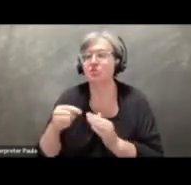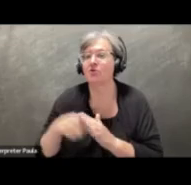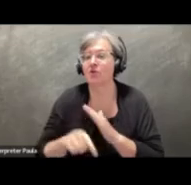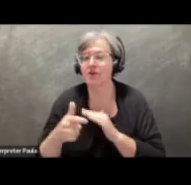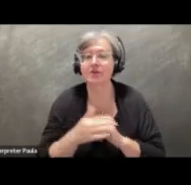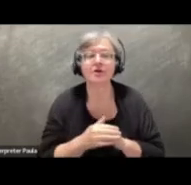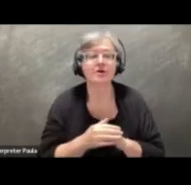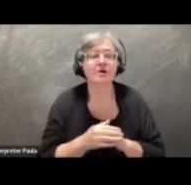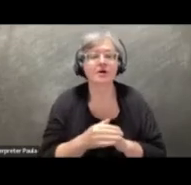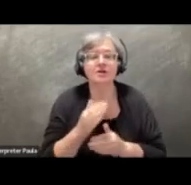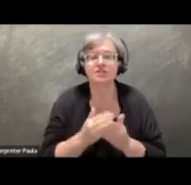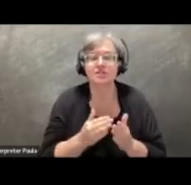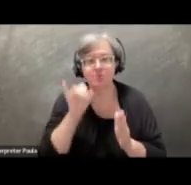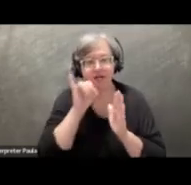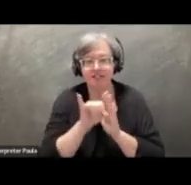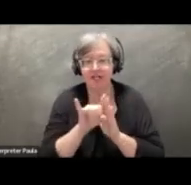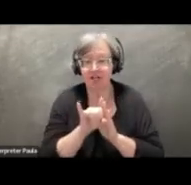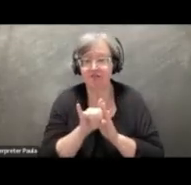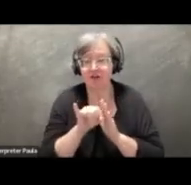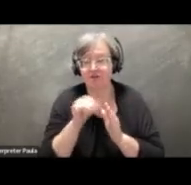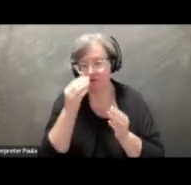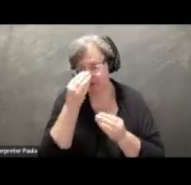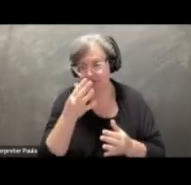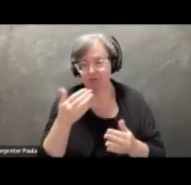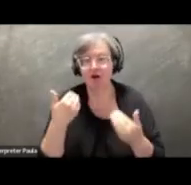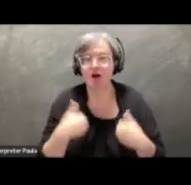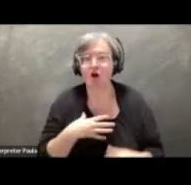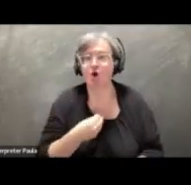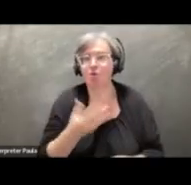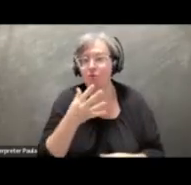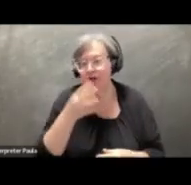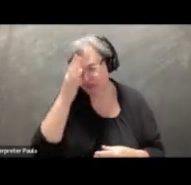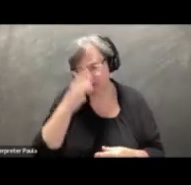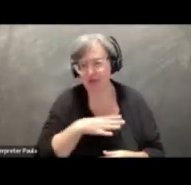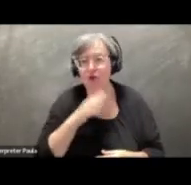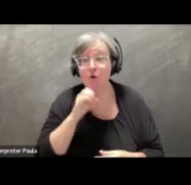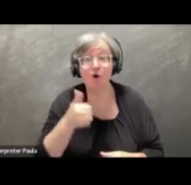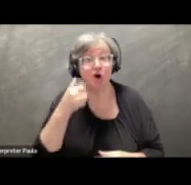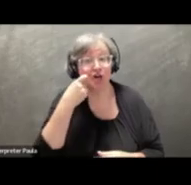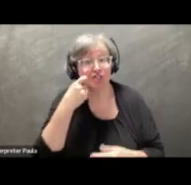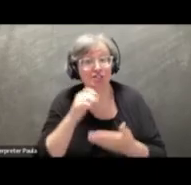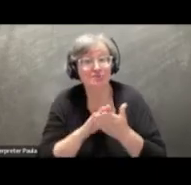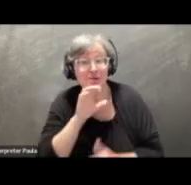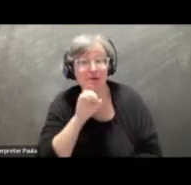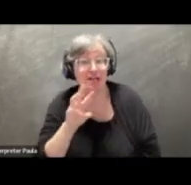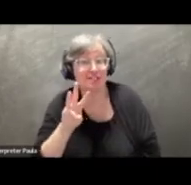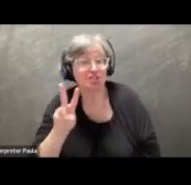information about me. I am a white male, older. Just turned 62 today. Have gray hair. Gray